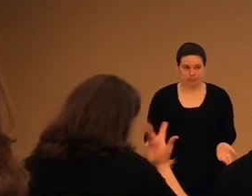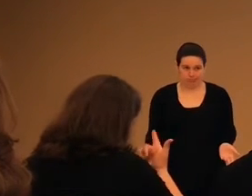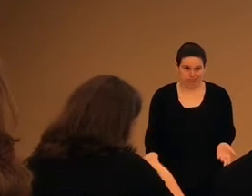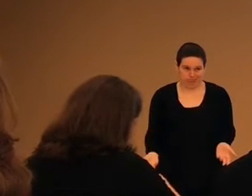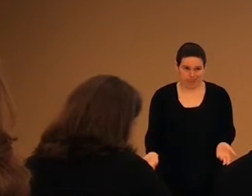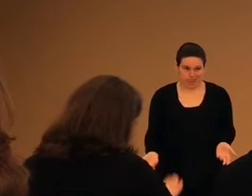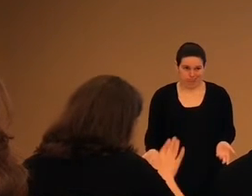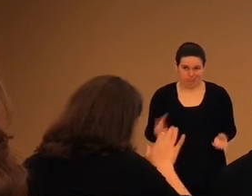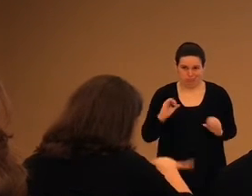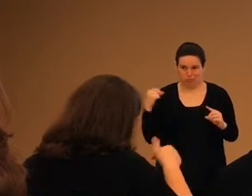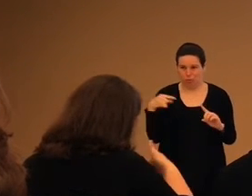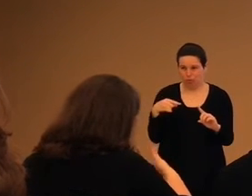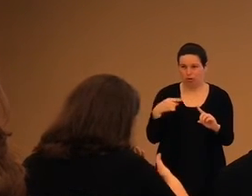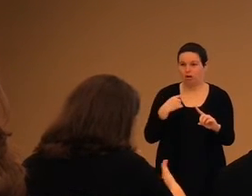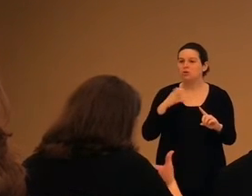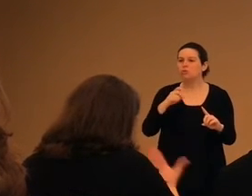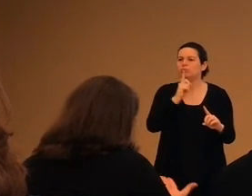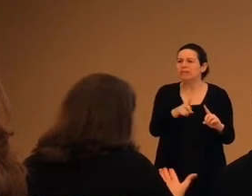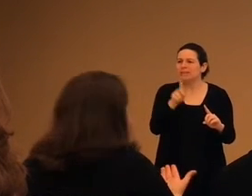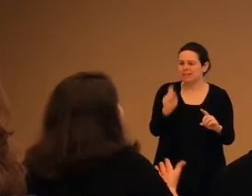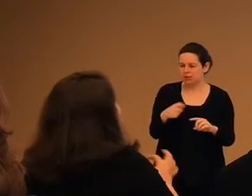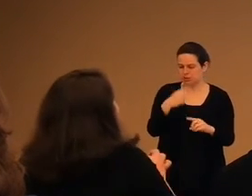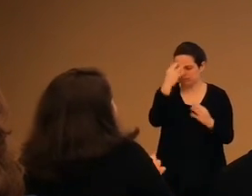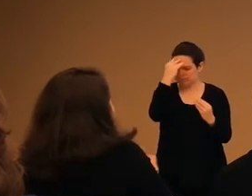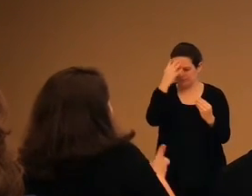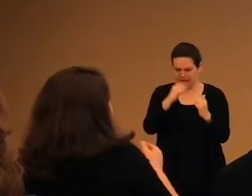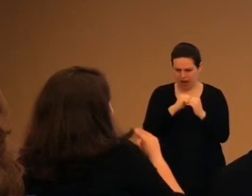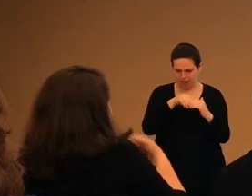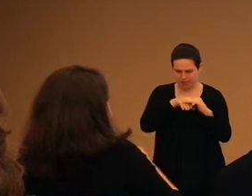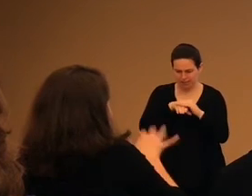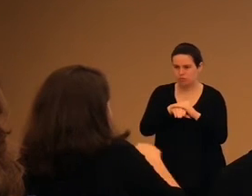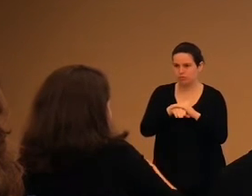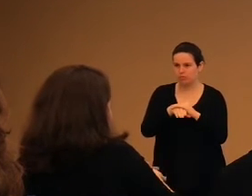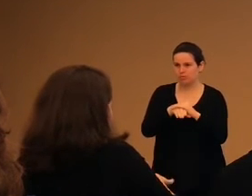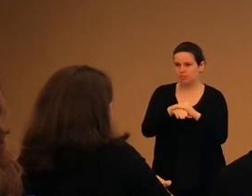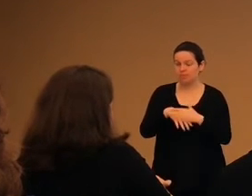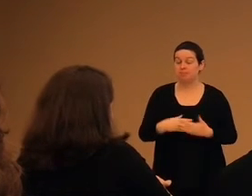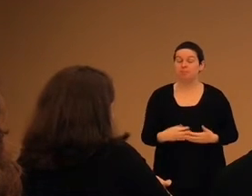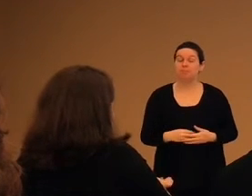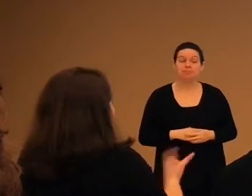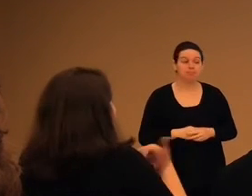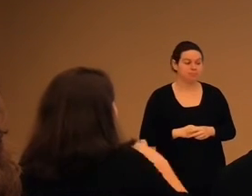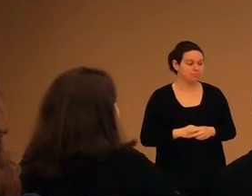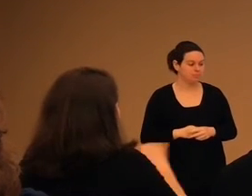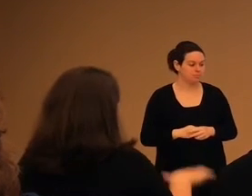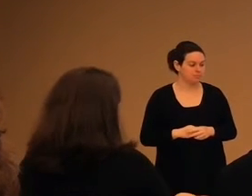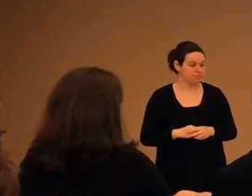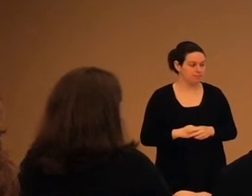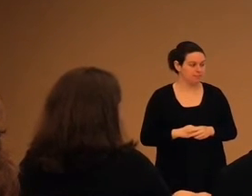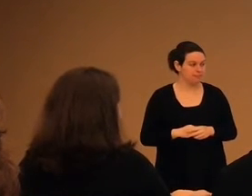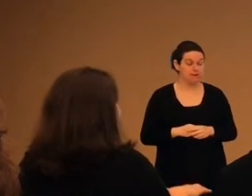So we really had to think about how to make that accessible So what we did as I talked prior we have